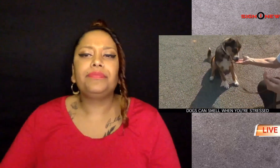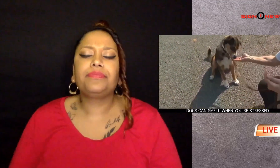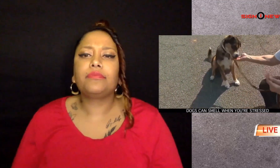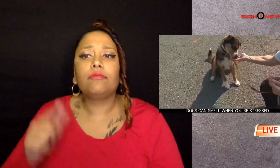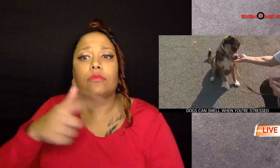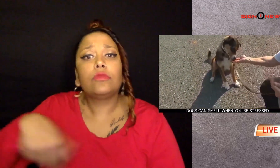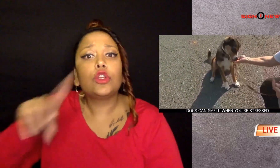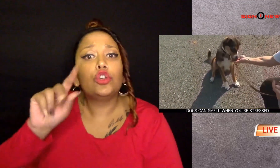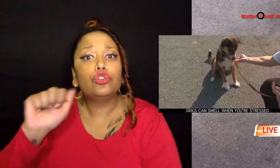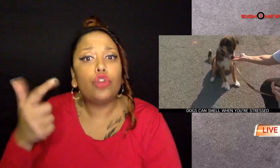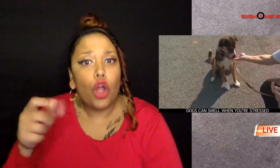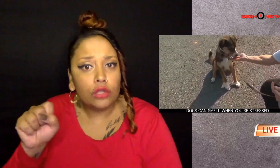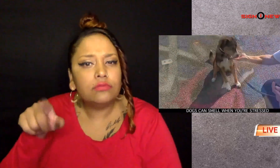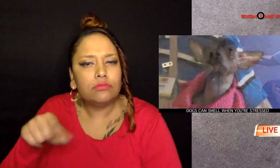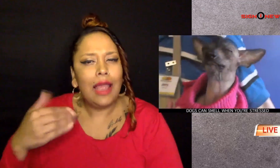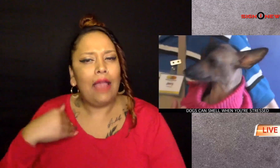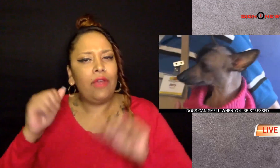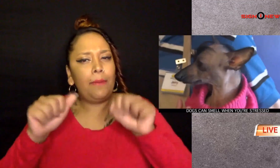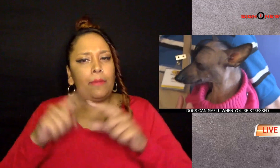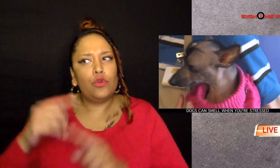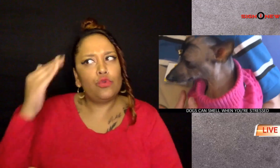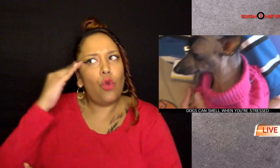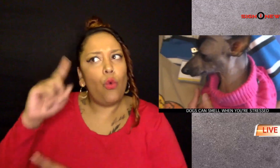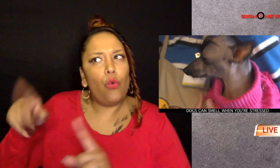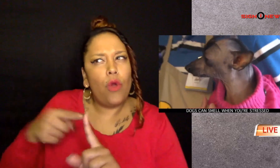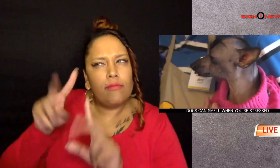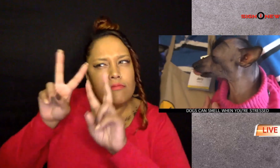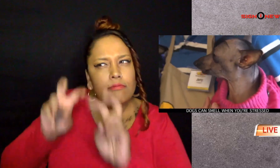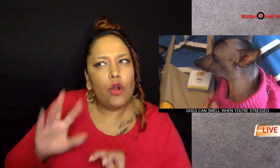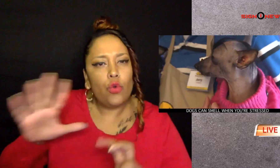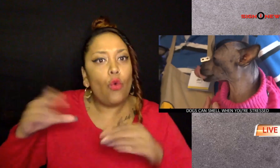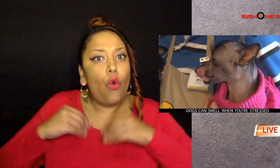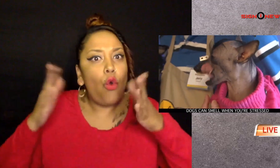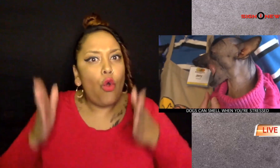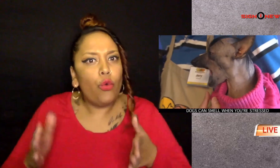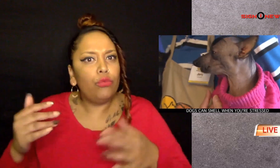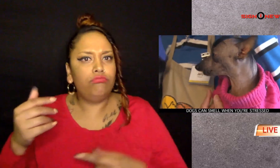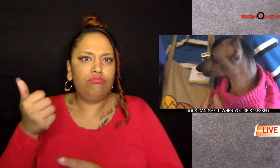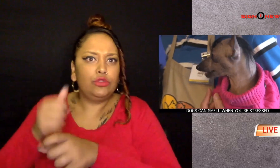canines seem to have the ability to know when people are stressed